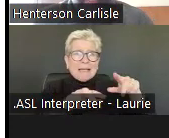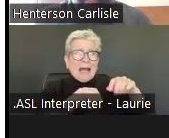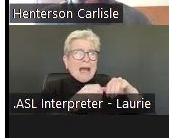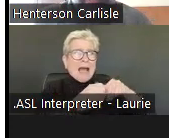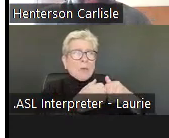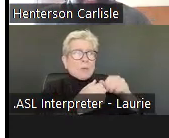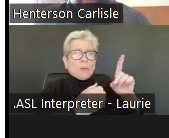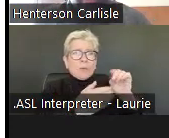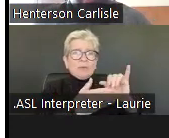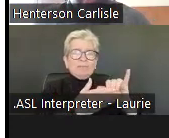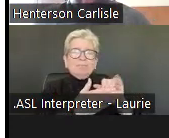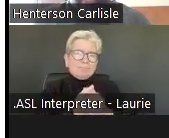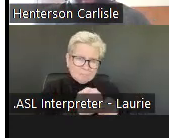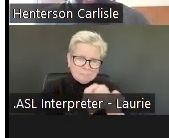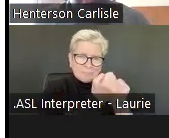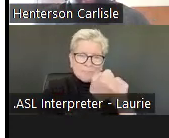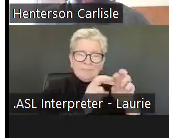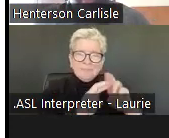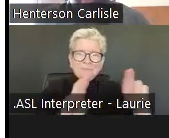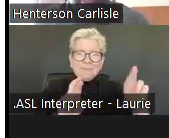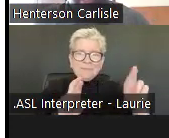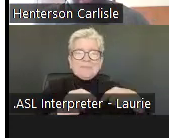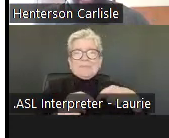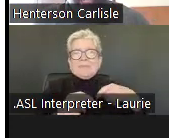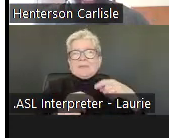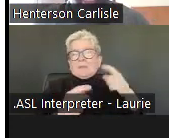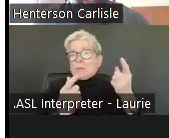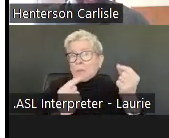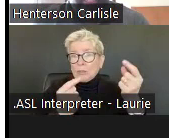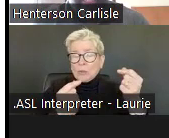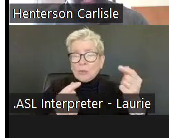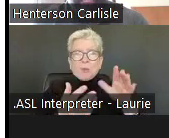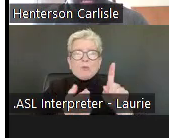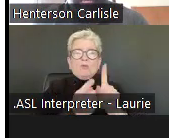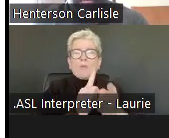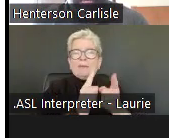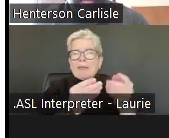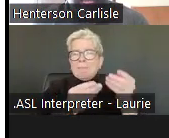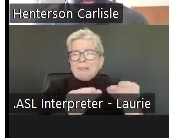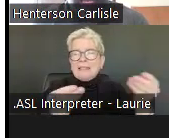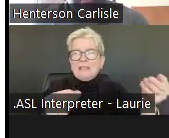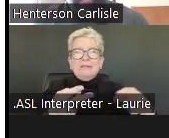and some of those ideals are around translated materials, interpretation services, and